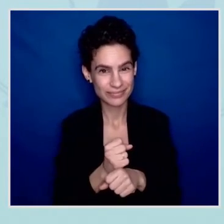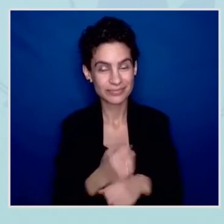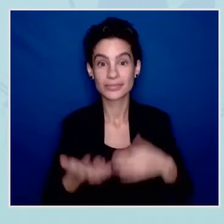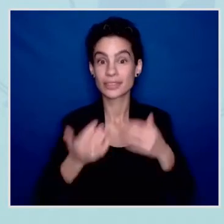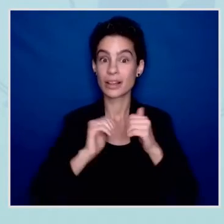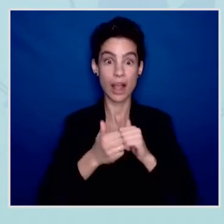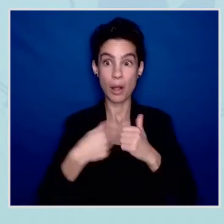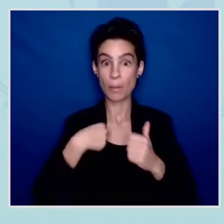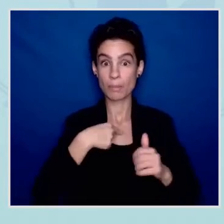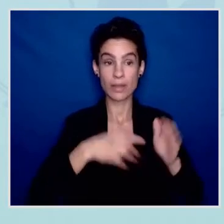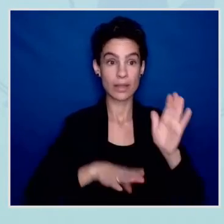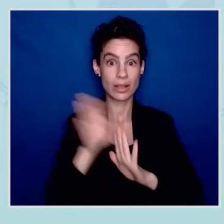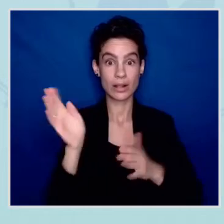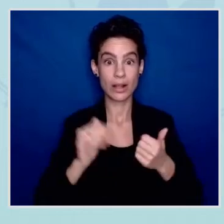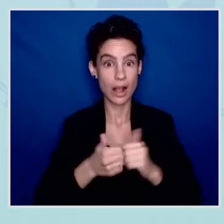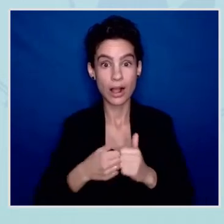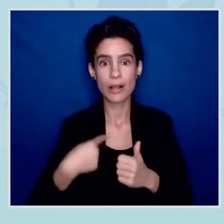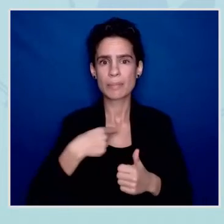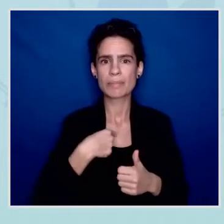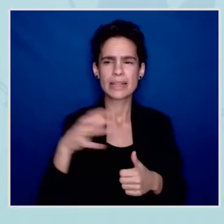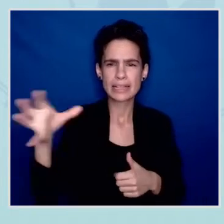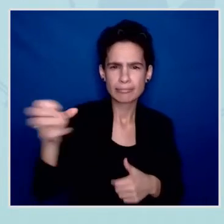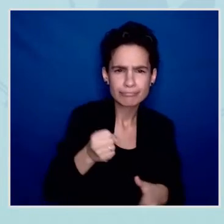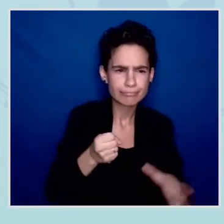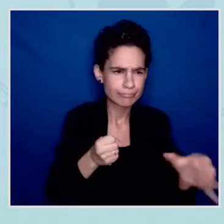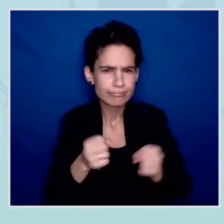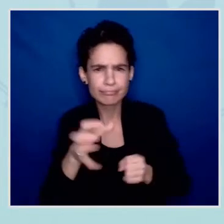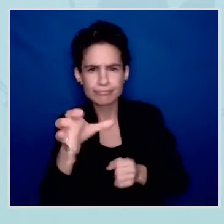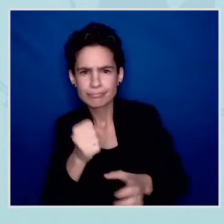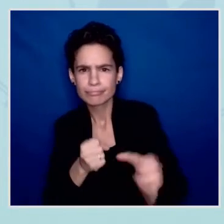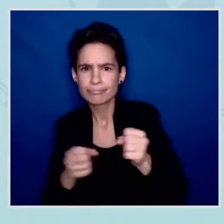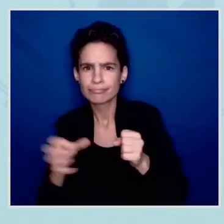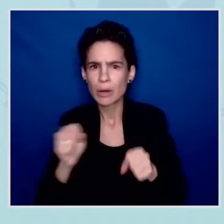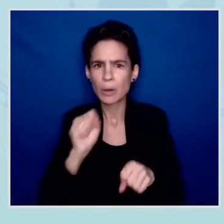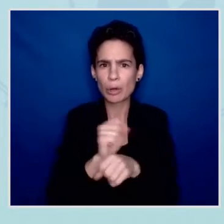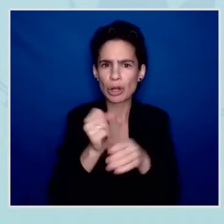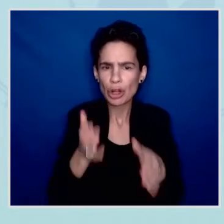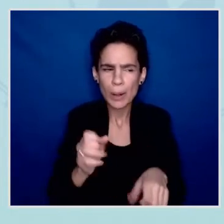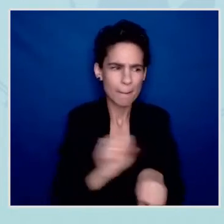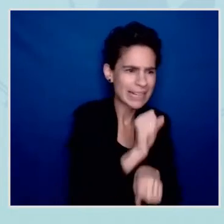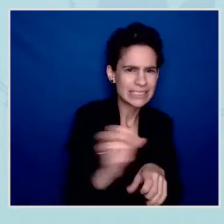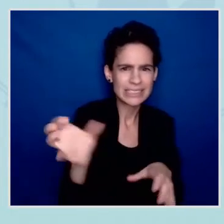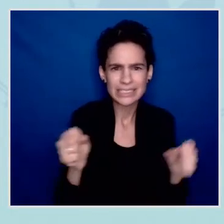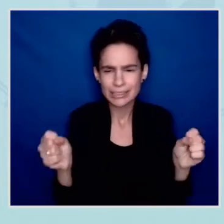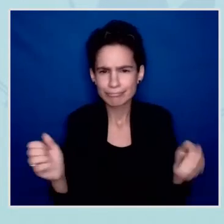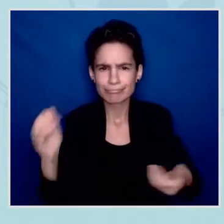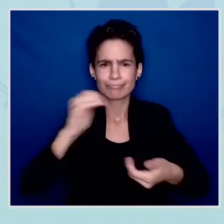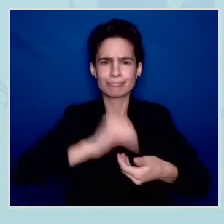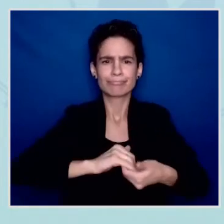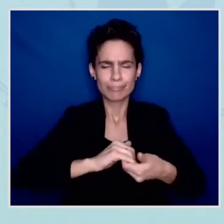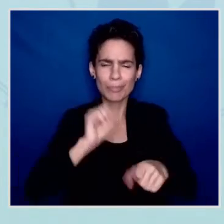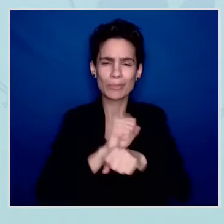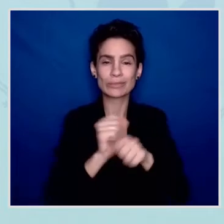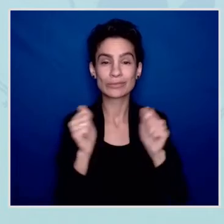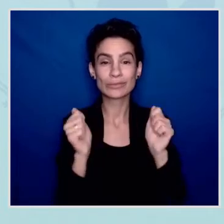OF JOBS AND THE LOWEST UNEMPLOYMENT RATE IN OVER 30